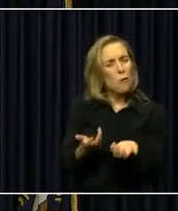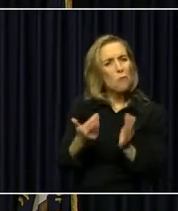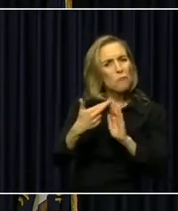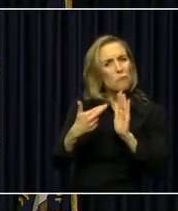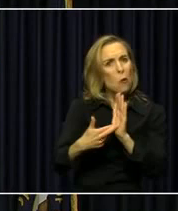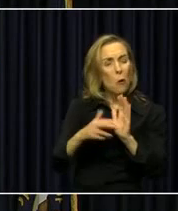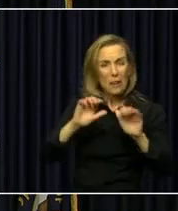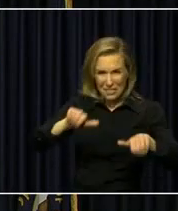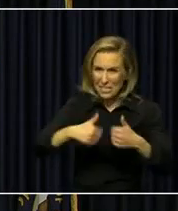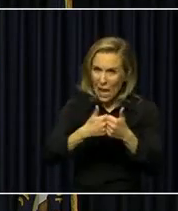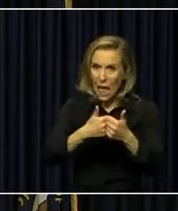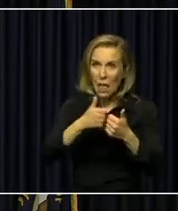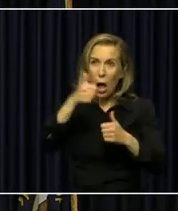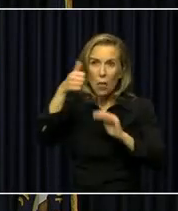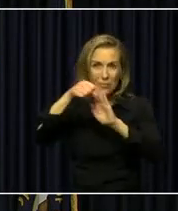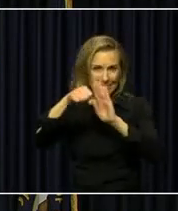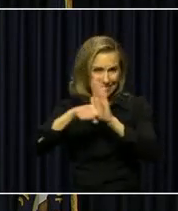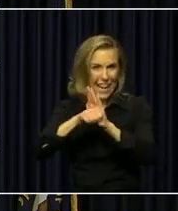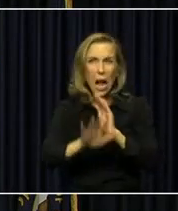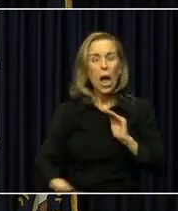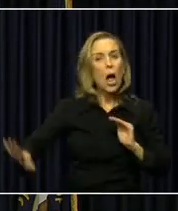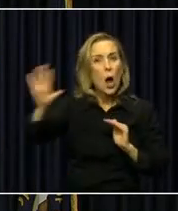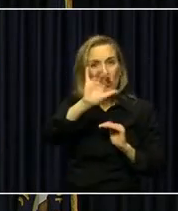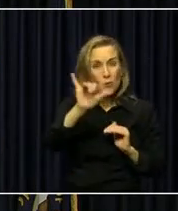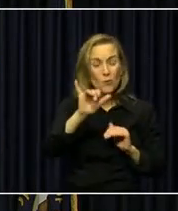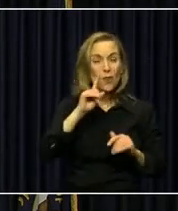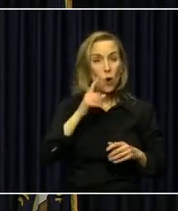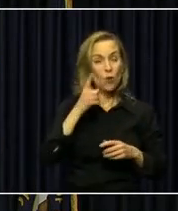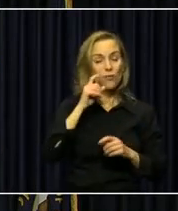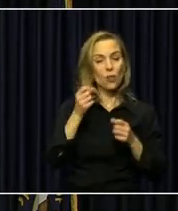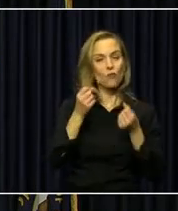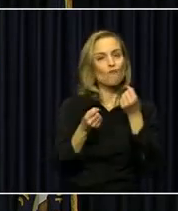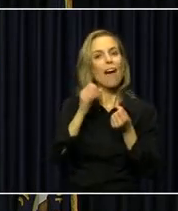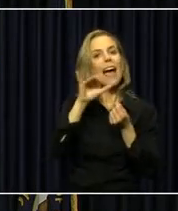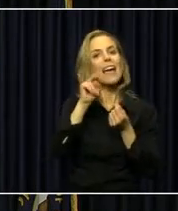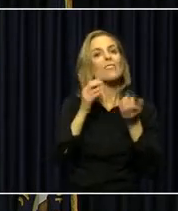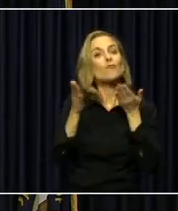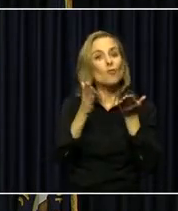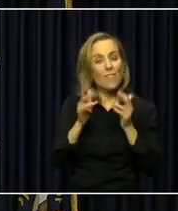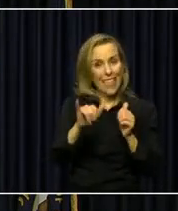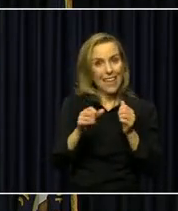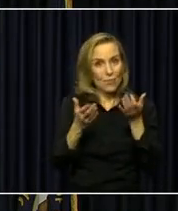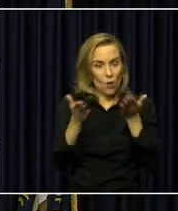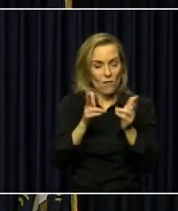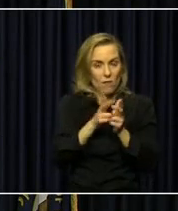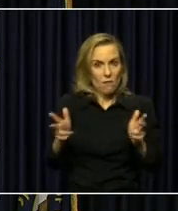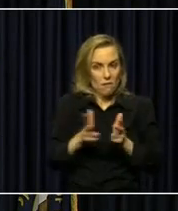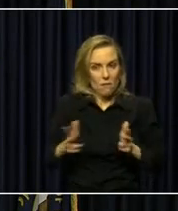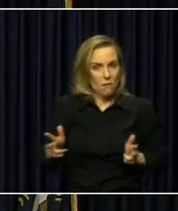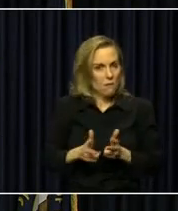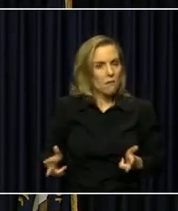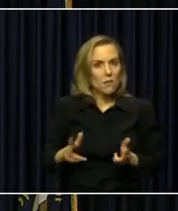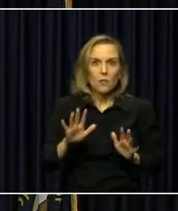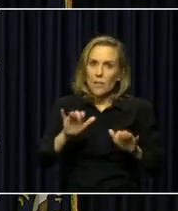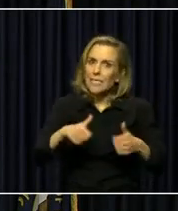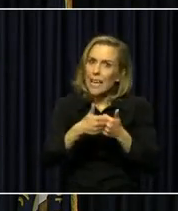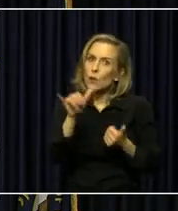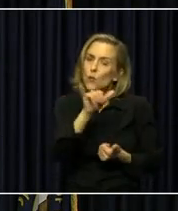PREVIOUSLY TO GET THE PPE? ARE YOU ENCOUNTERING SOME OF THE SAME ISSUES, YOU'RE HAVING TO